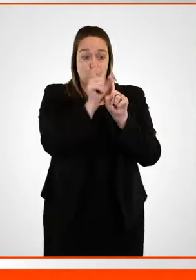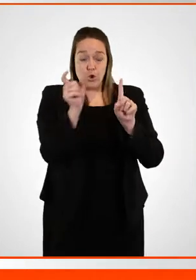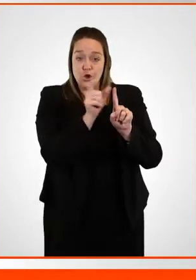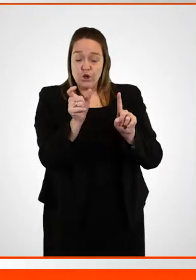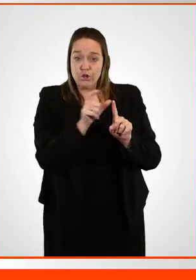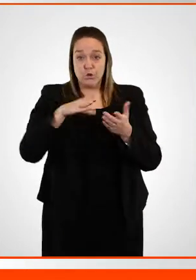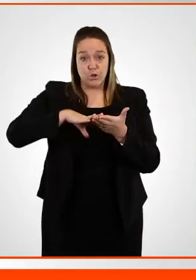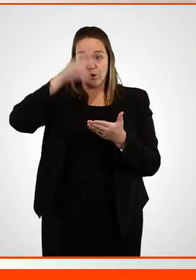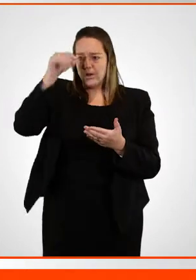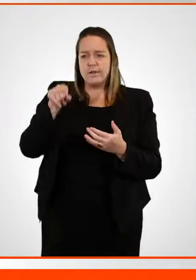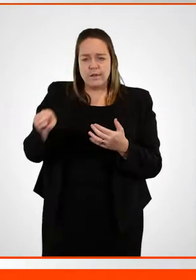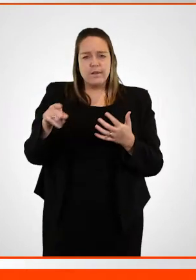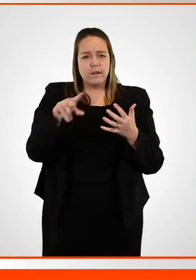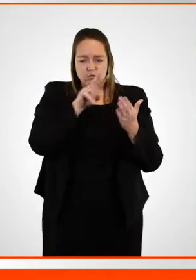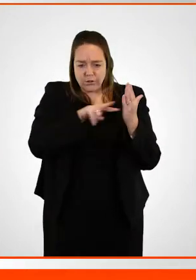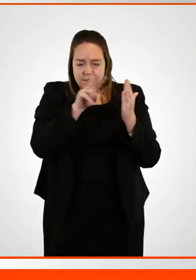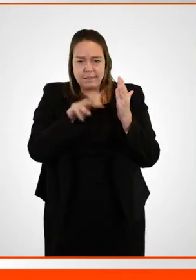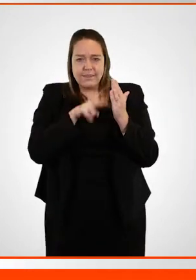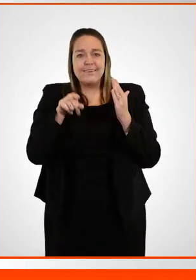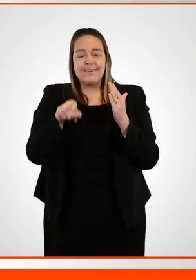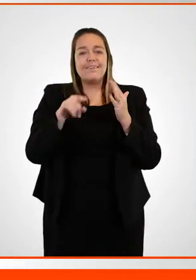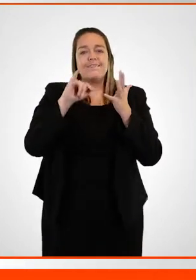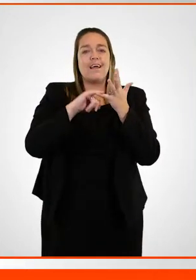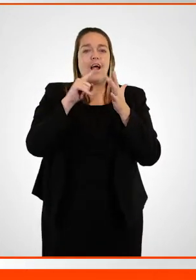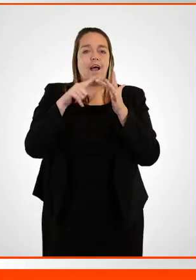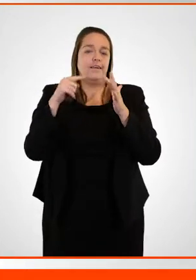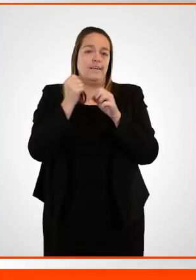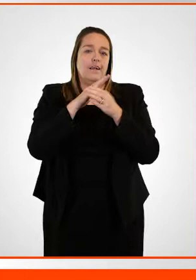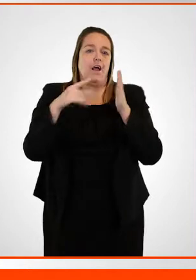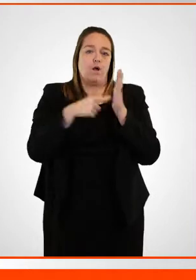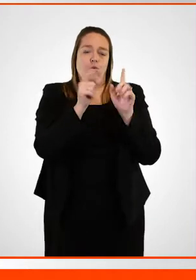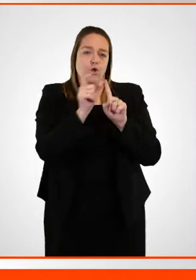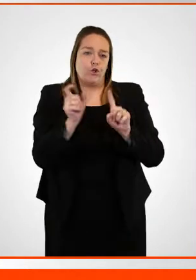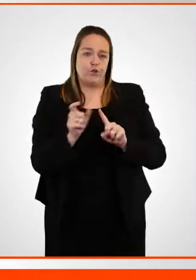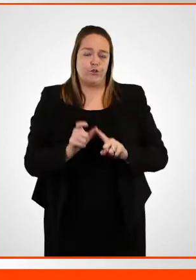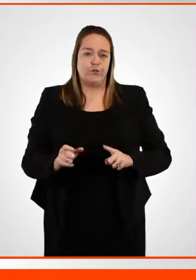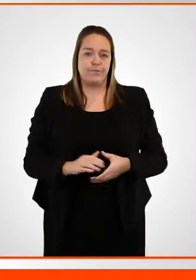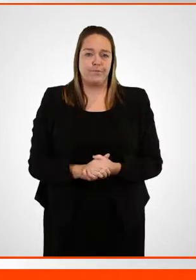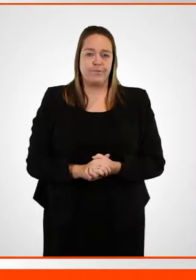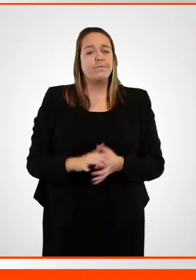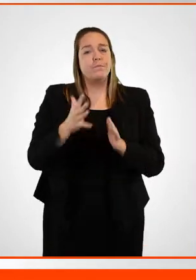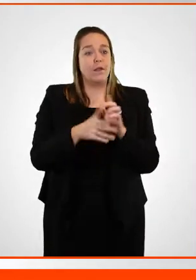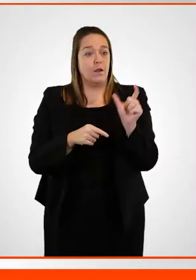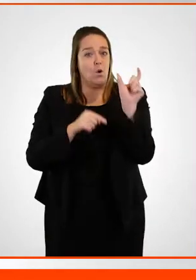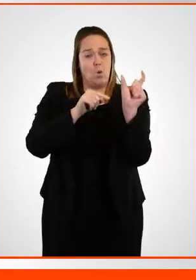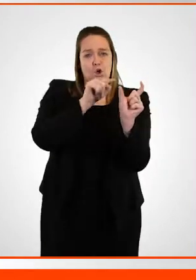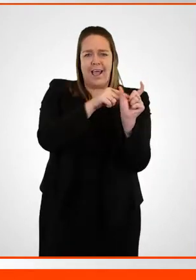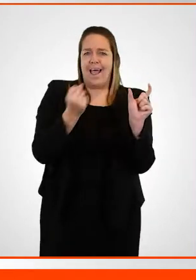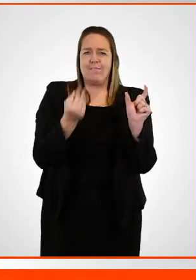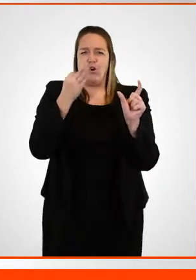that students come across are these sight words. Many of these words don't have an exact meaning,